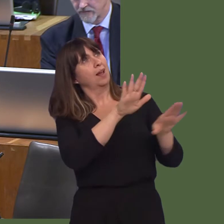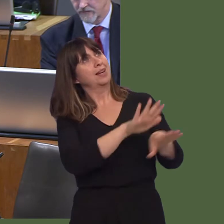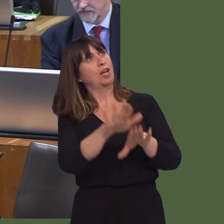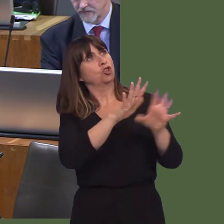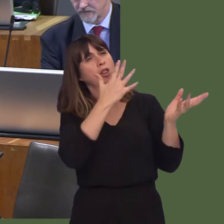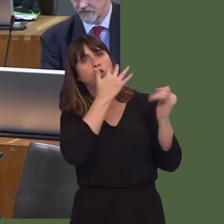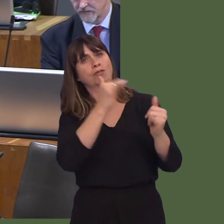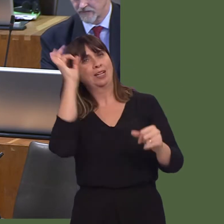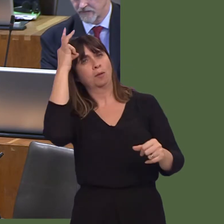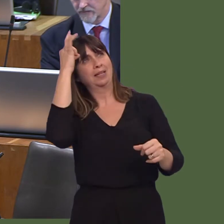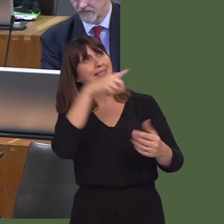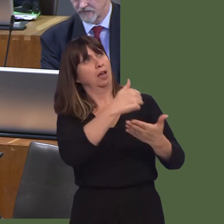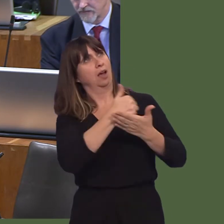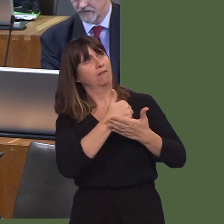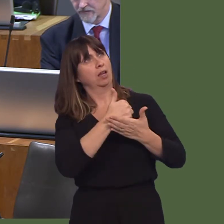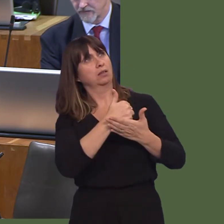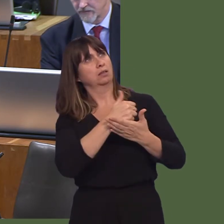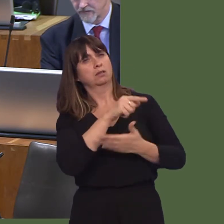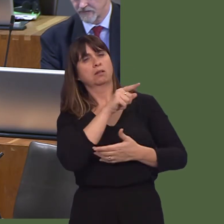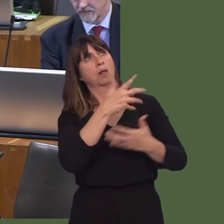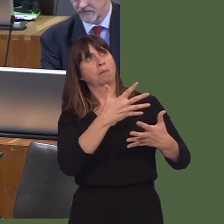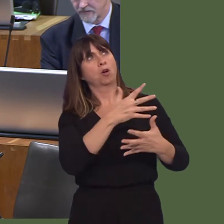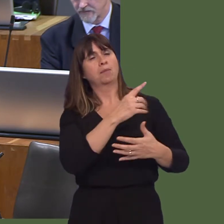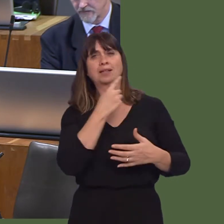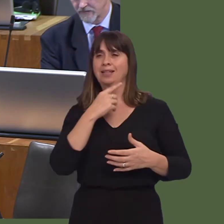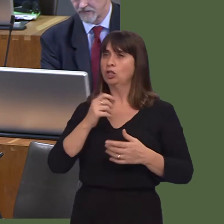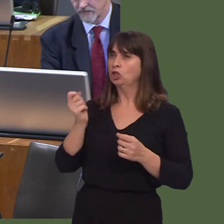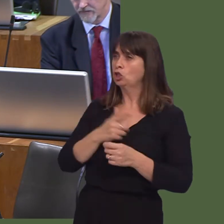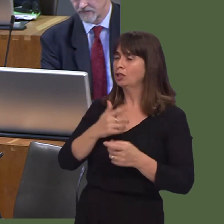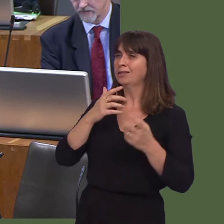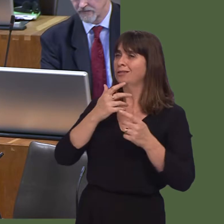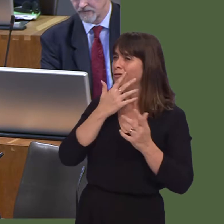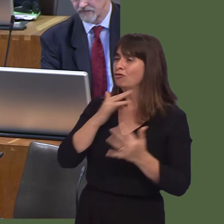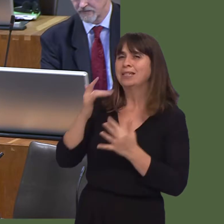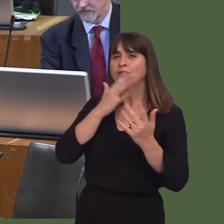The UKNSC does not currently recommend routine asymptomatic screening for lung cancer, but